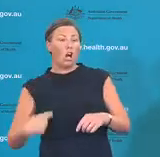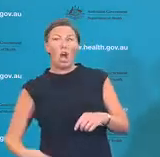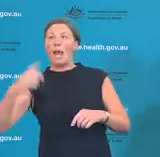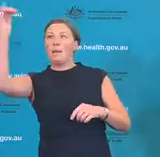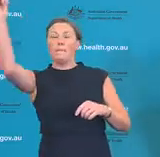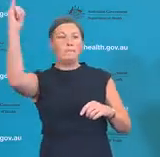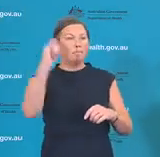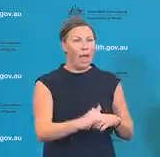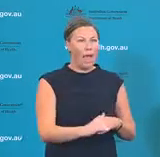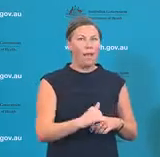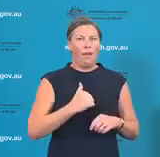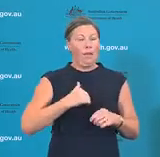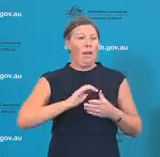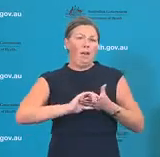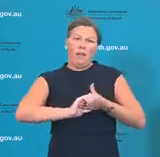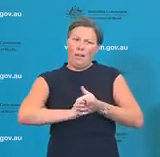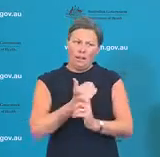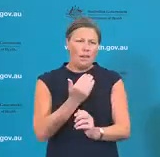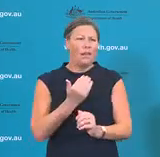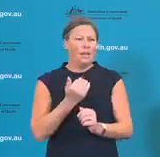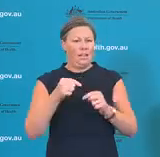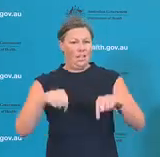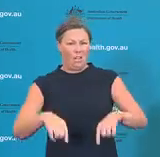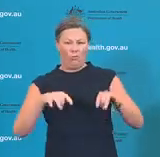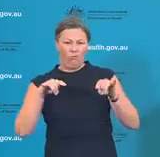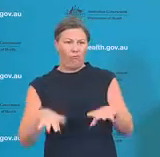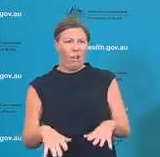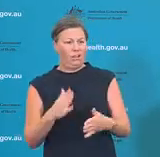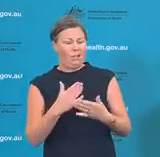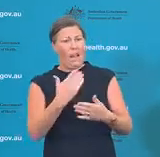be very pleased that in Australia we have such a flexible and